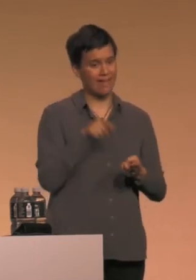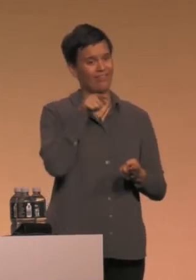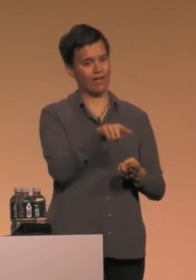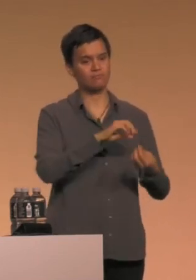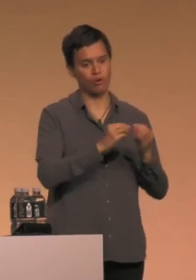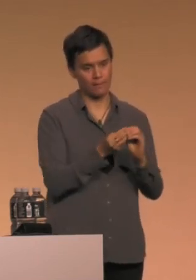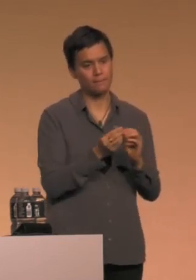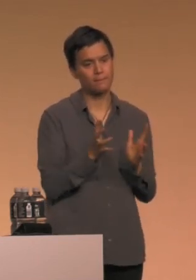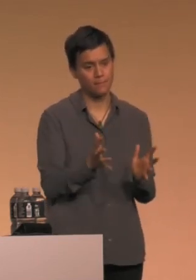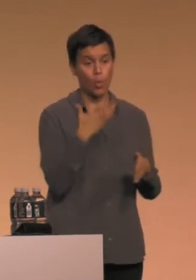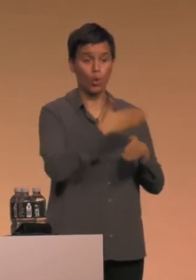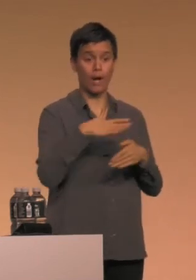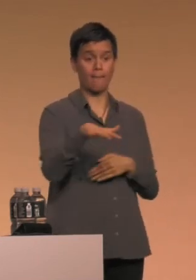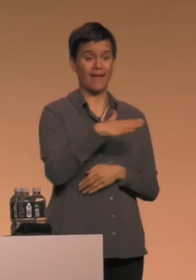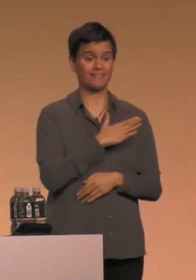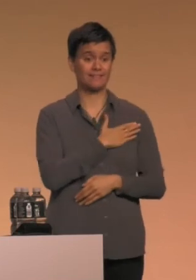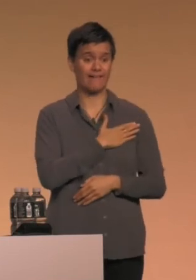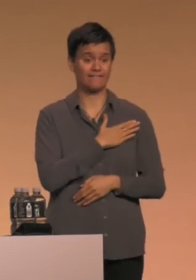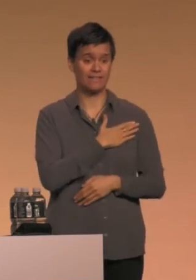Workplace safety is a legislative responsibility